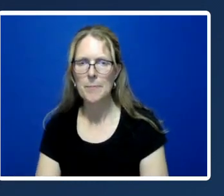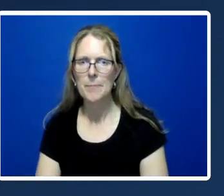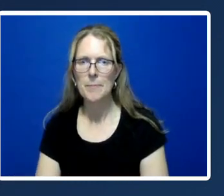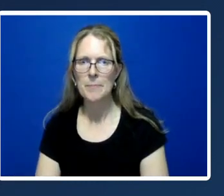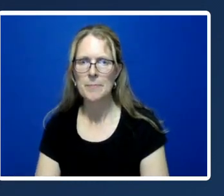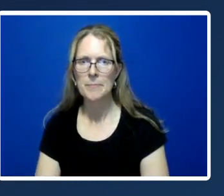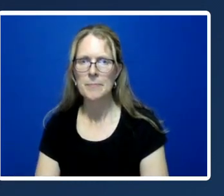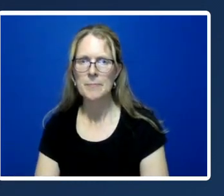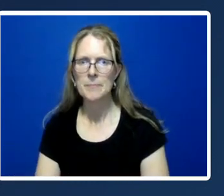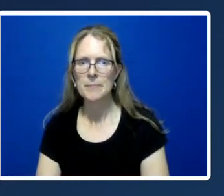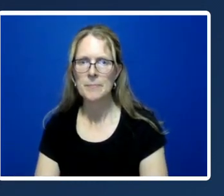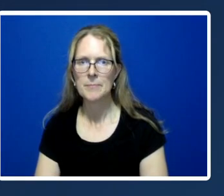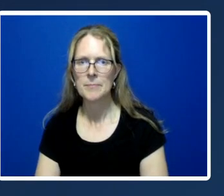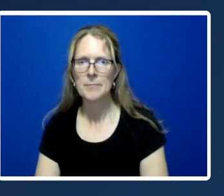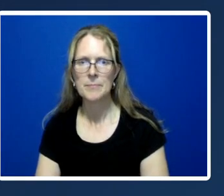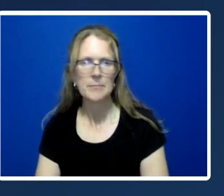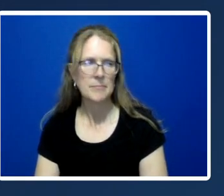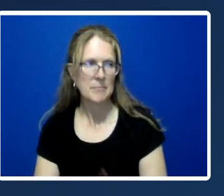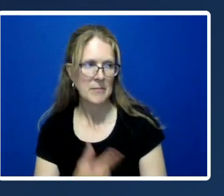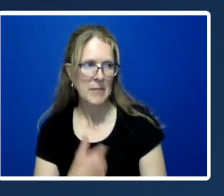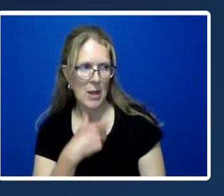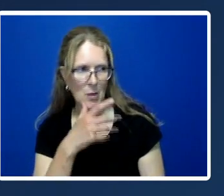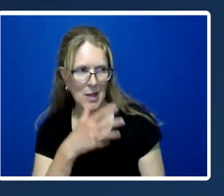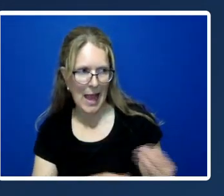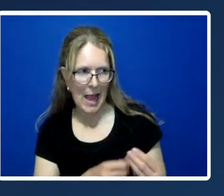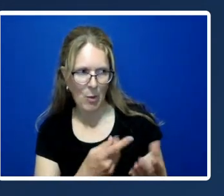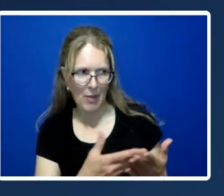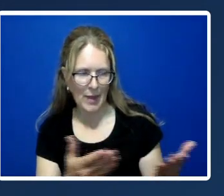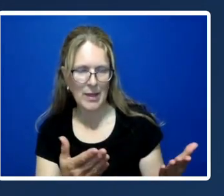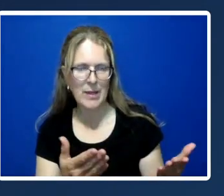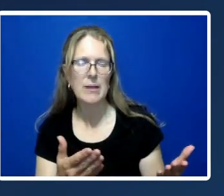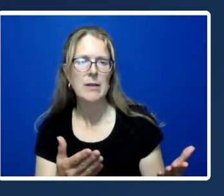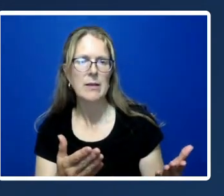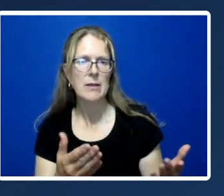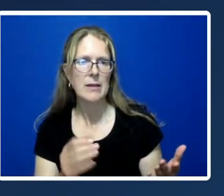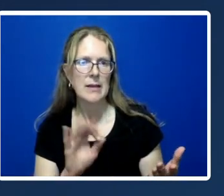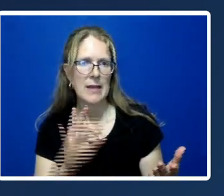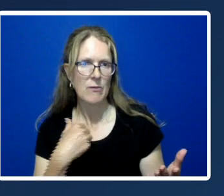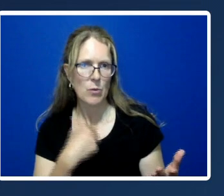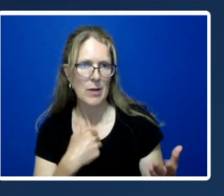Angela Barrera: I'll just add that I think as long as we have teachers with the students, we've been able to do a lot